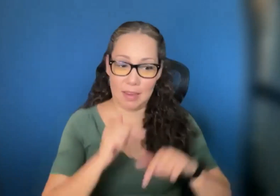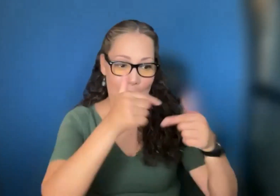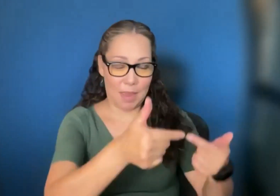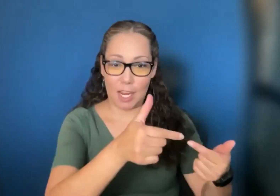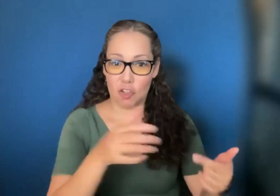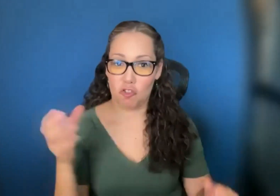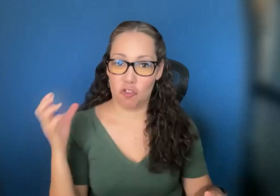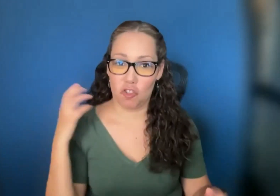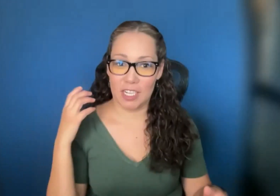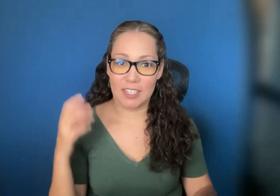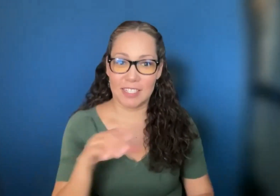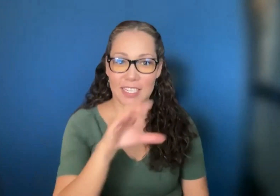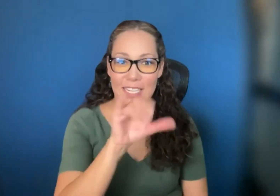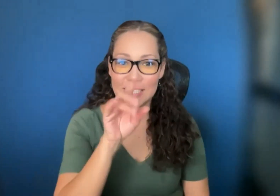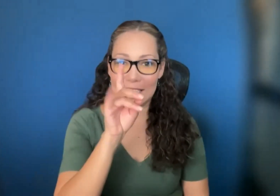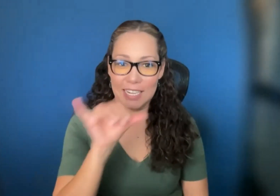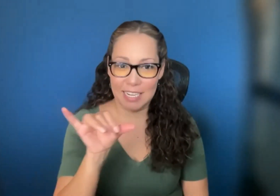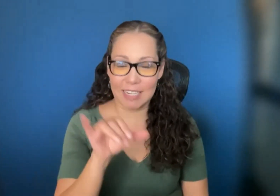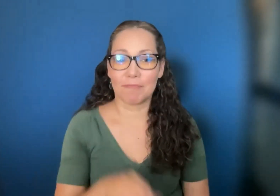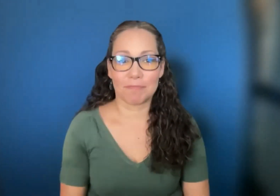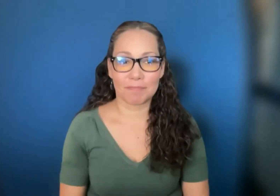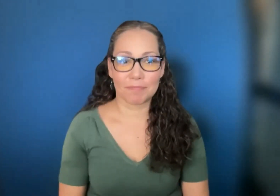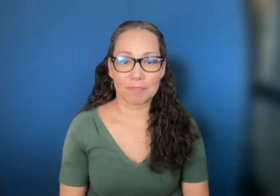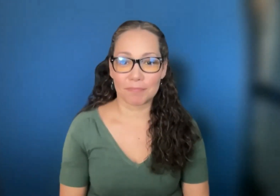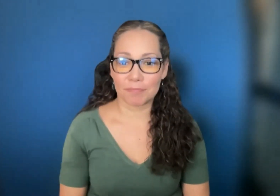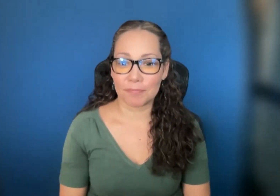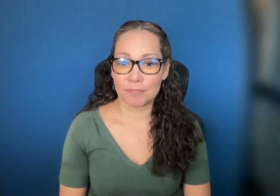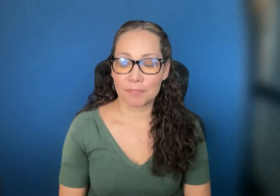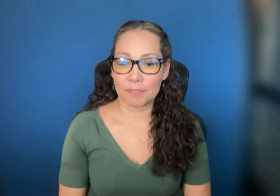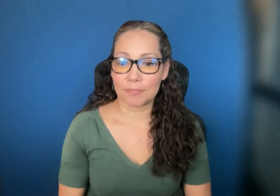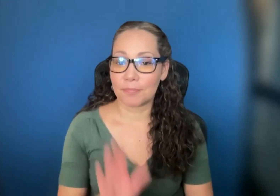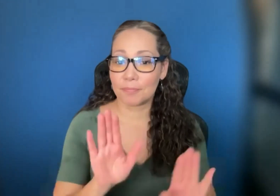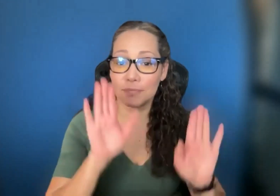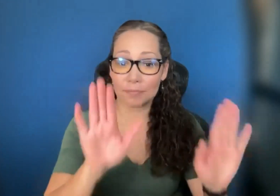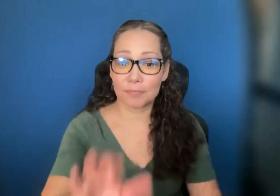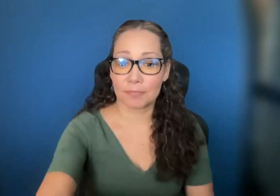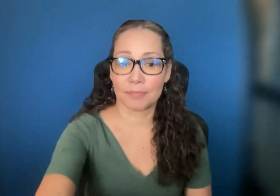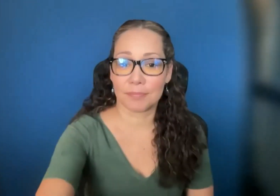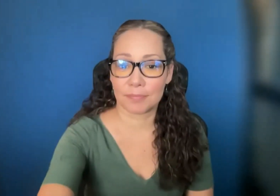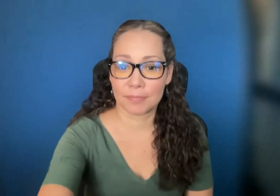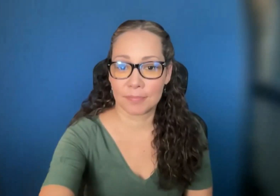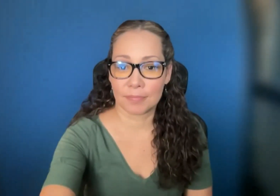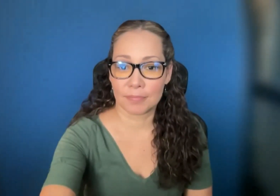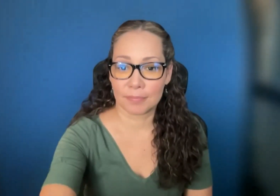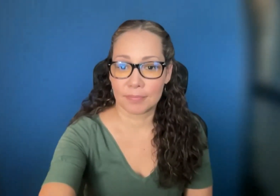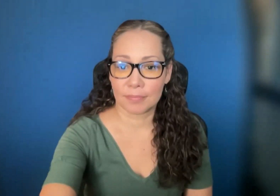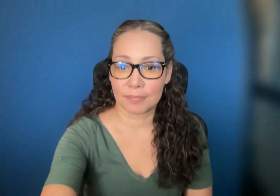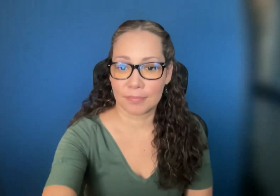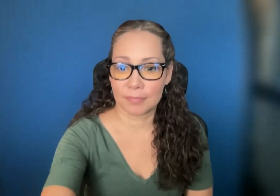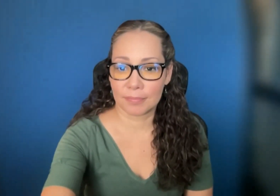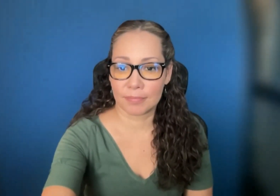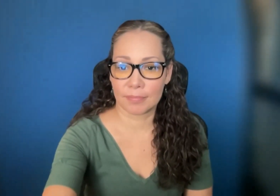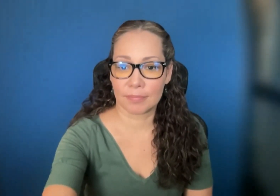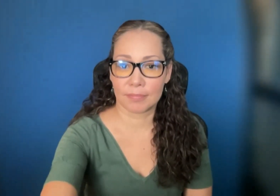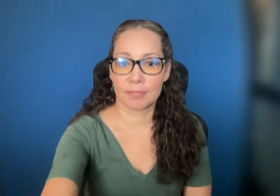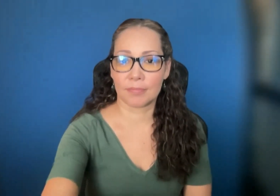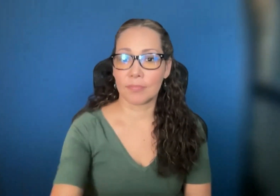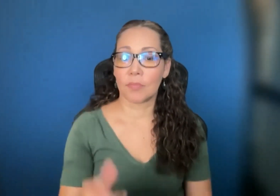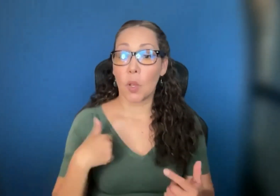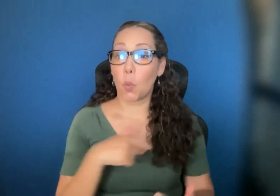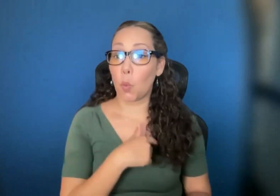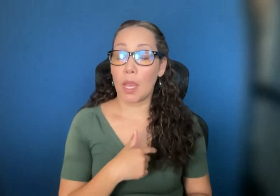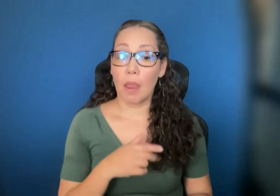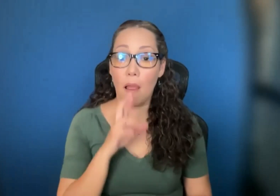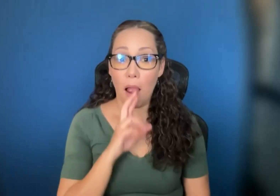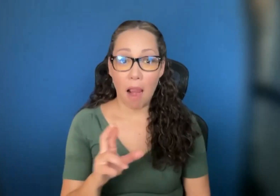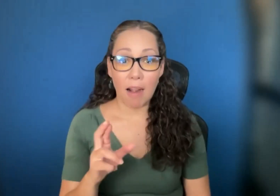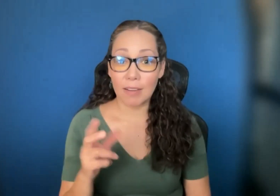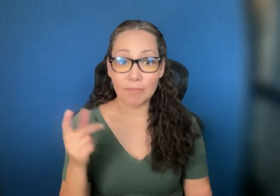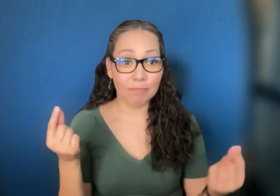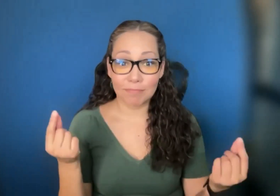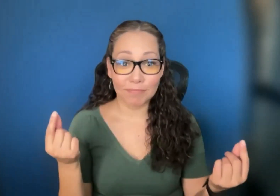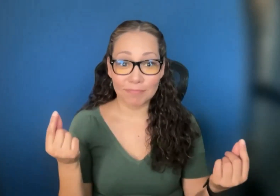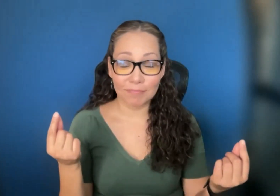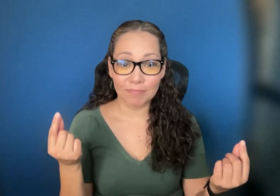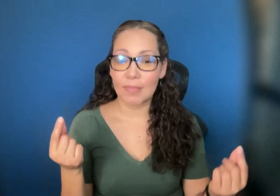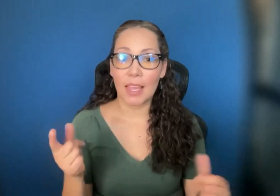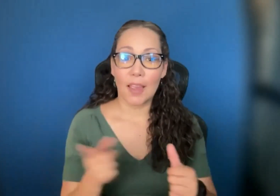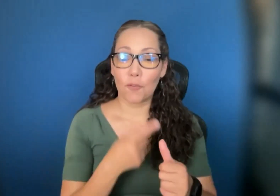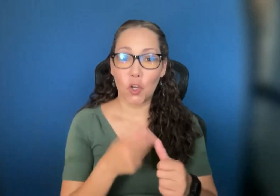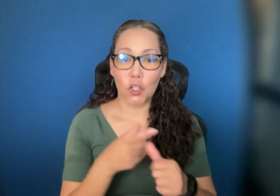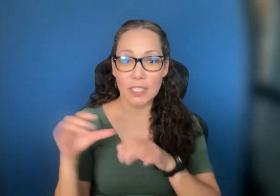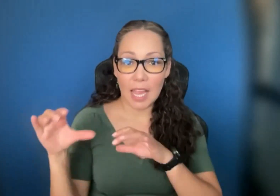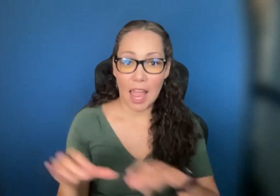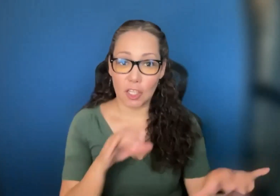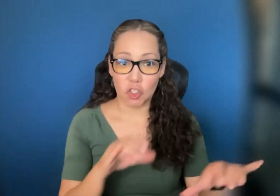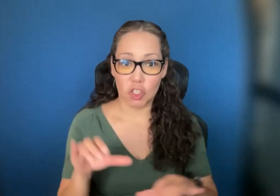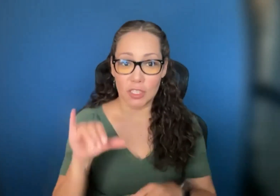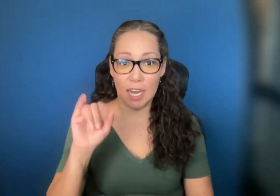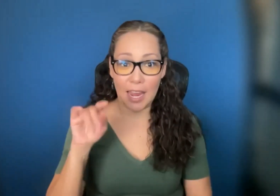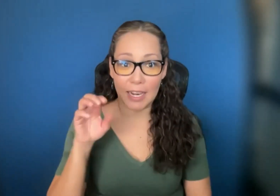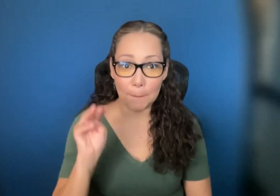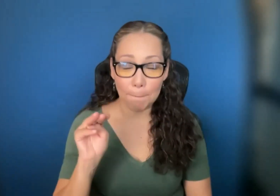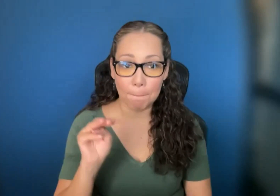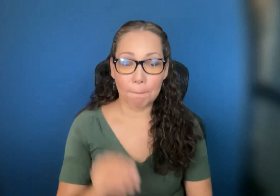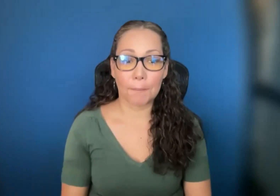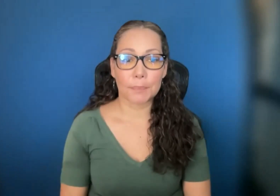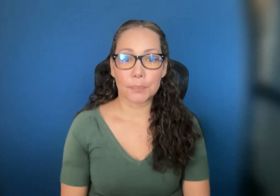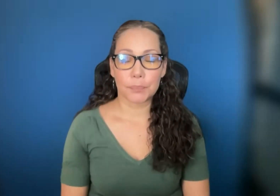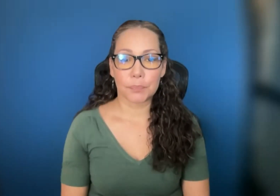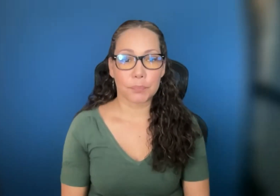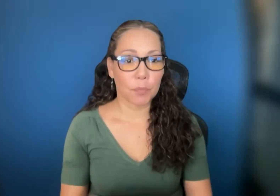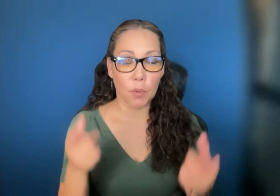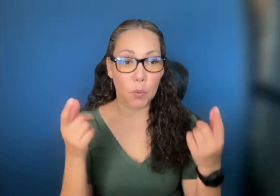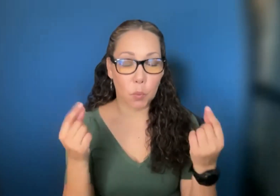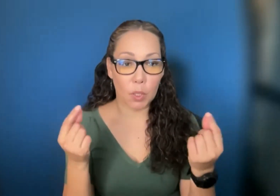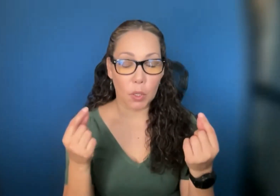Eli great great so we are um going to our first action item um which is the review uh of the